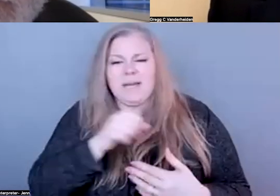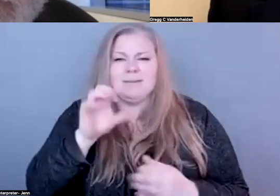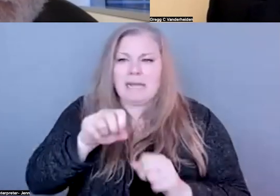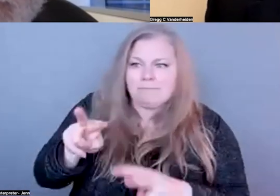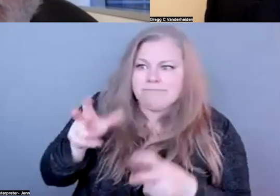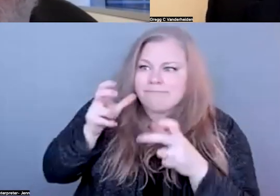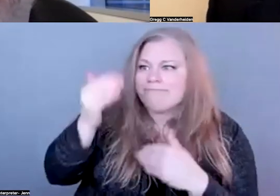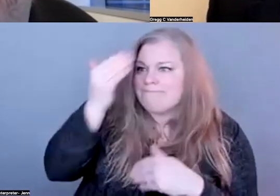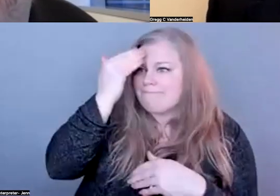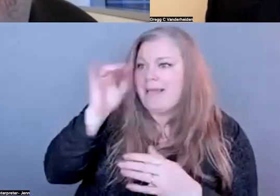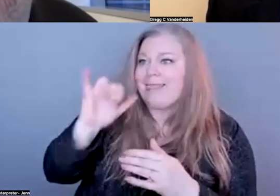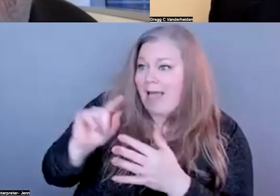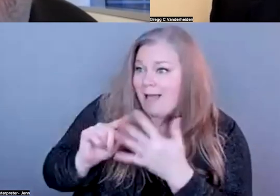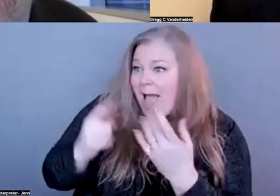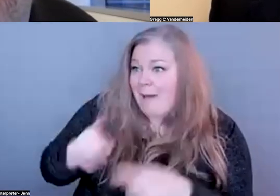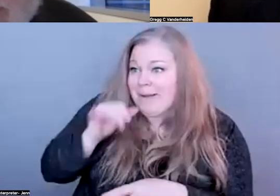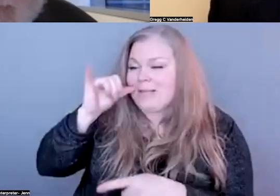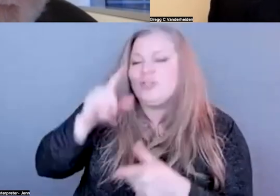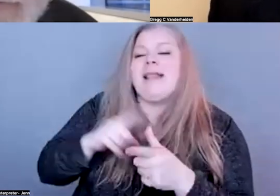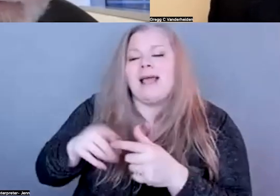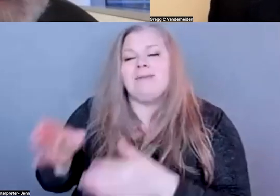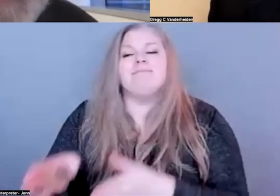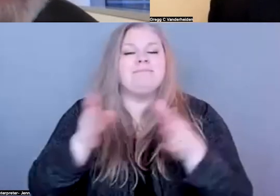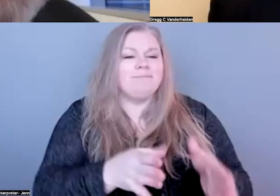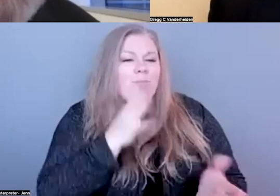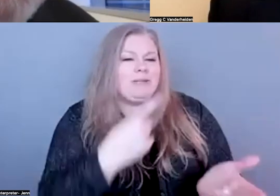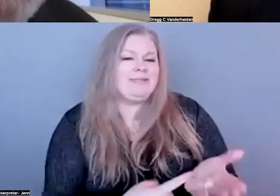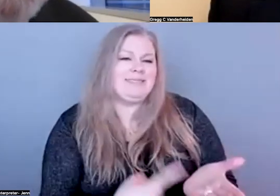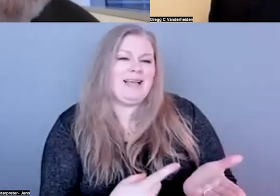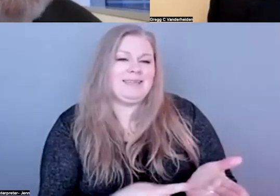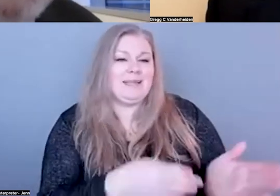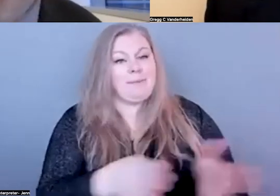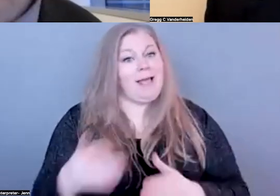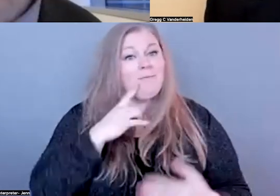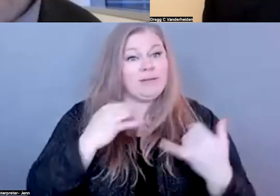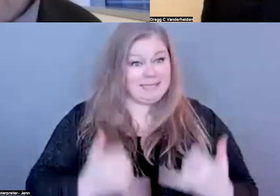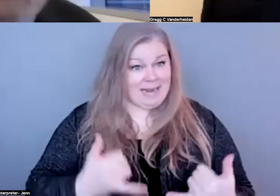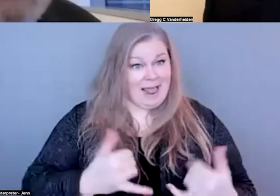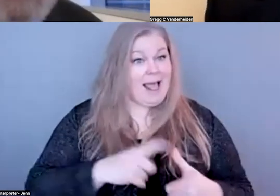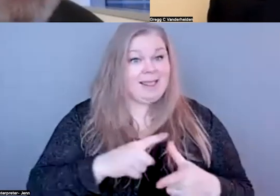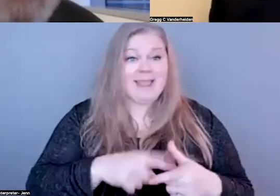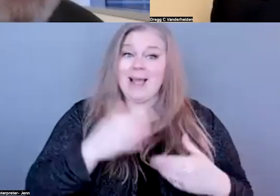and then we will talk about the plan for the day and get going, then. Vint?